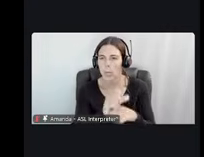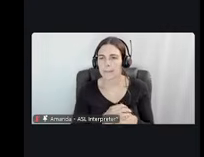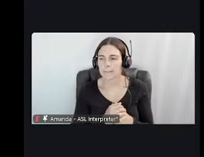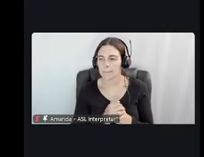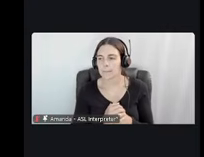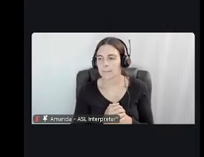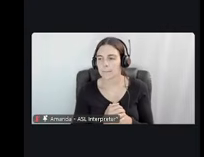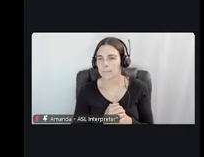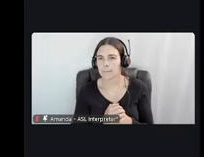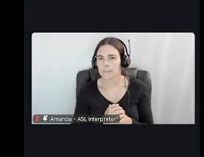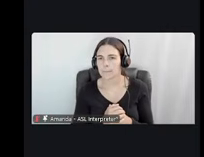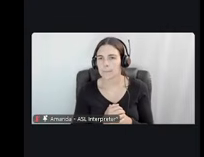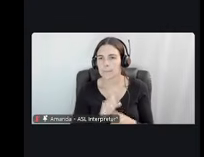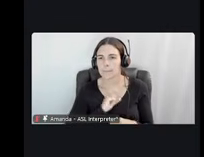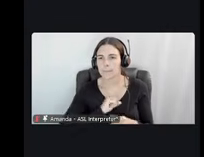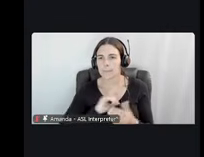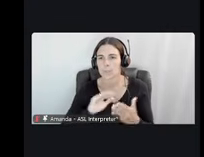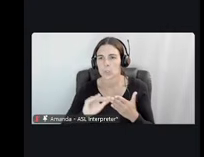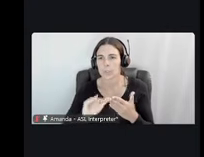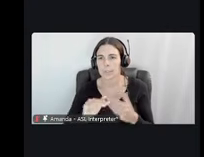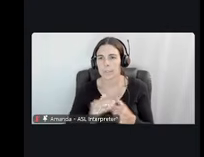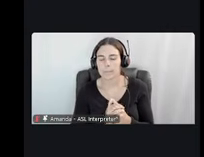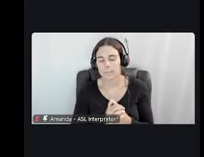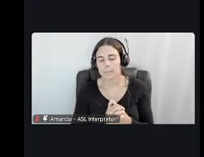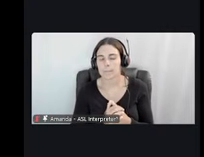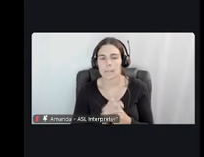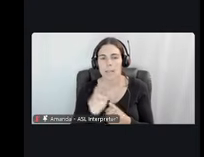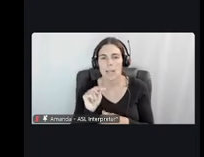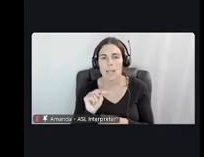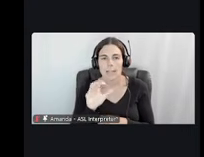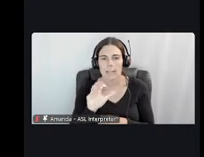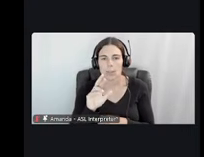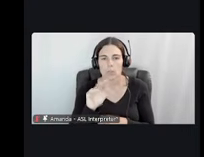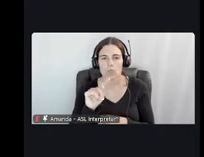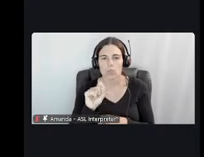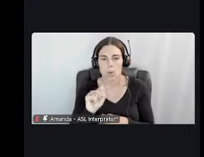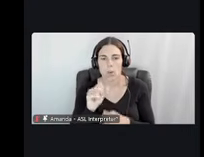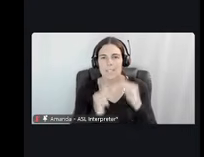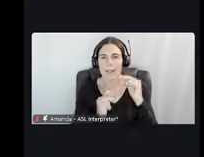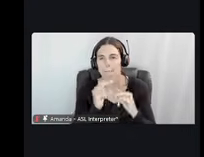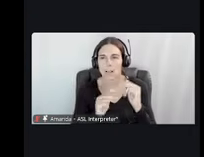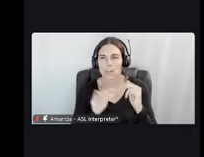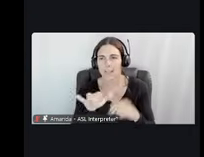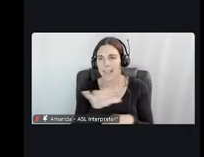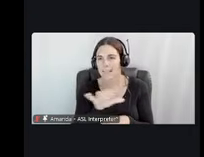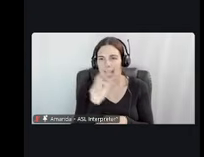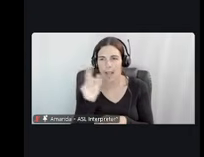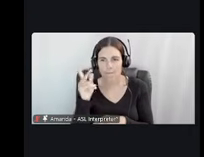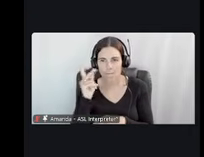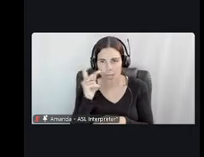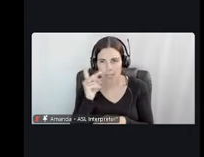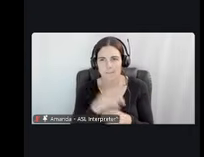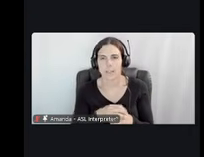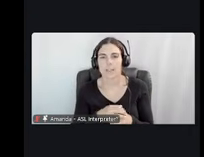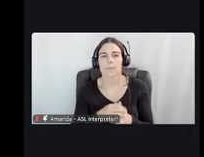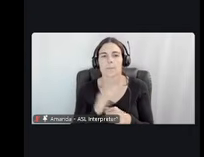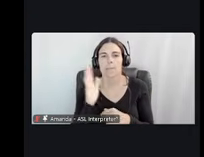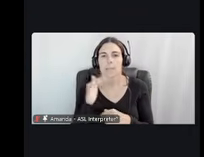Excuse me. This NC roots initiative builds on that same philosophy. Next slide.